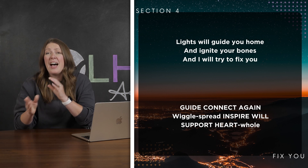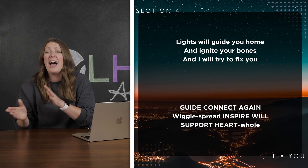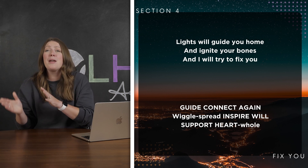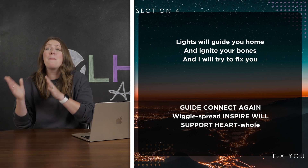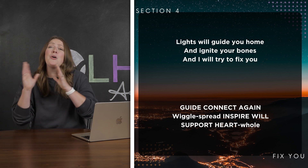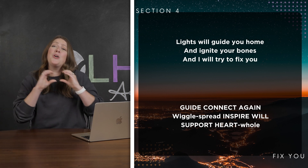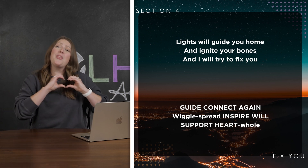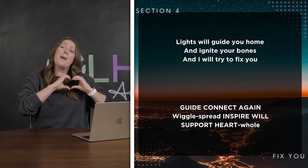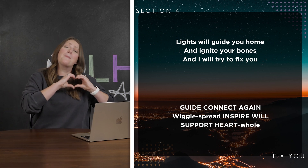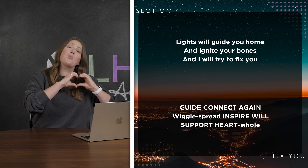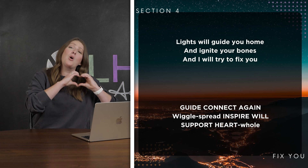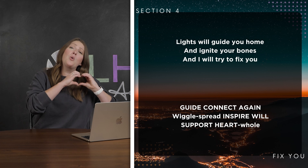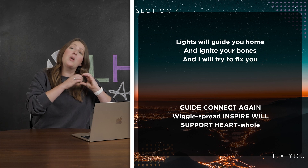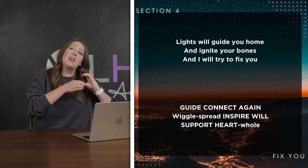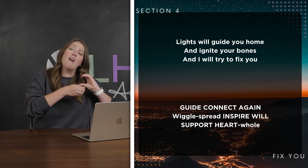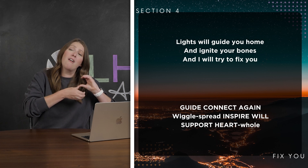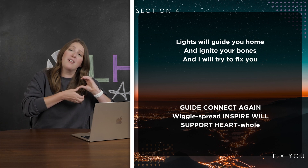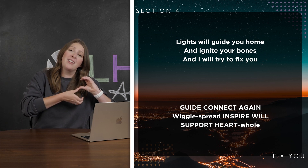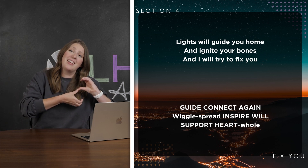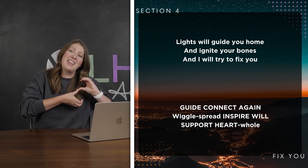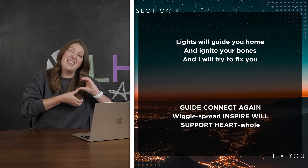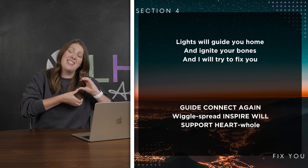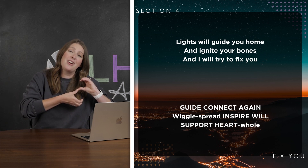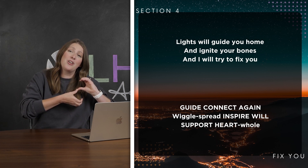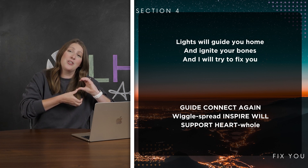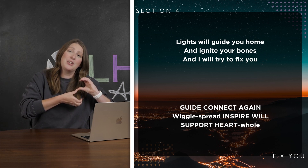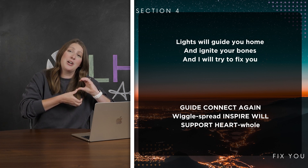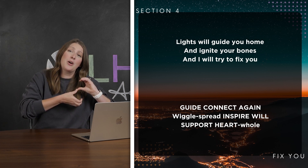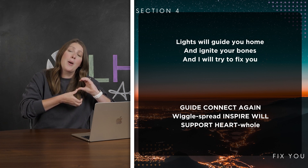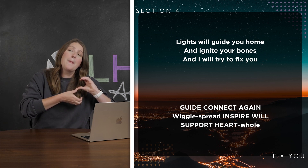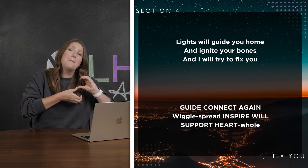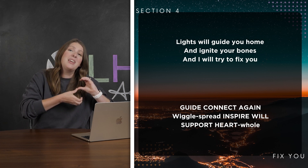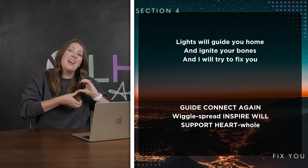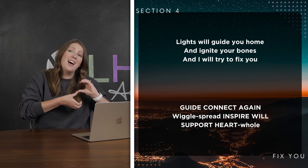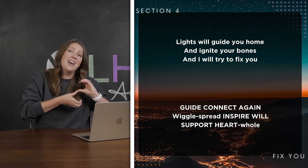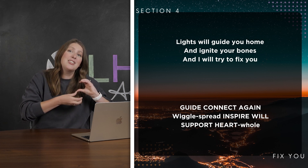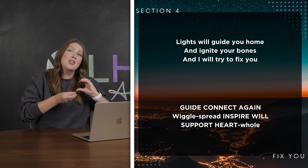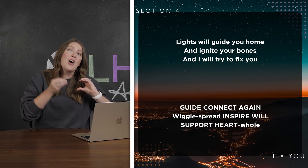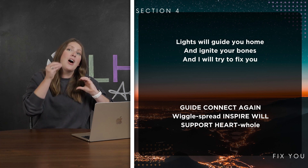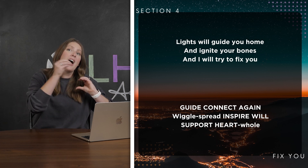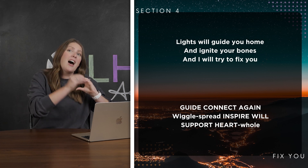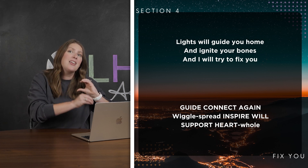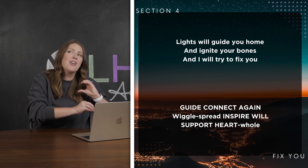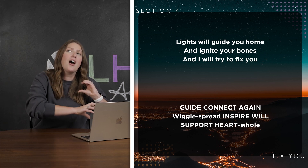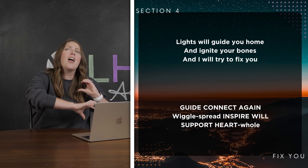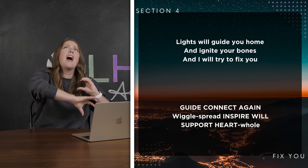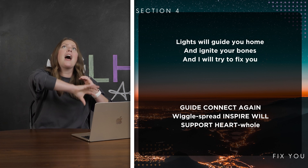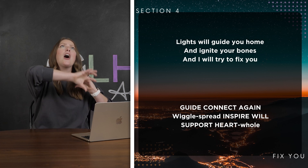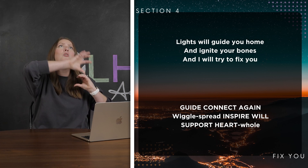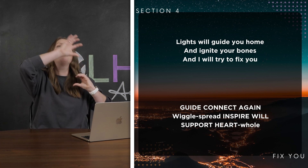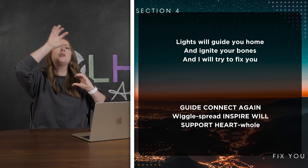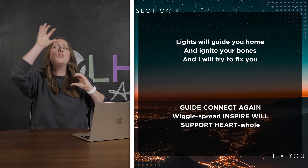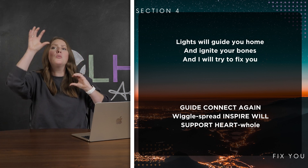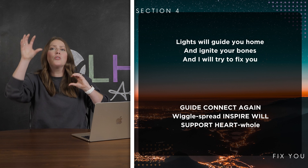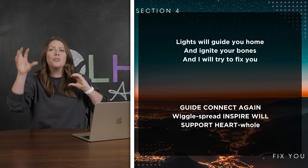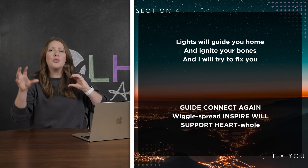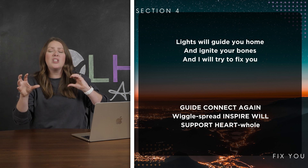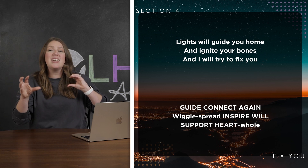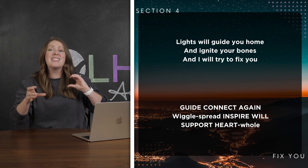I put that broken heart in there earlier because I thought, how beautiful is